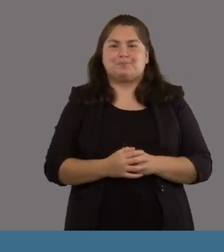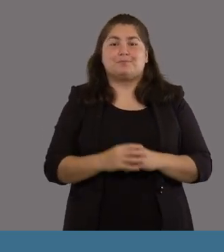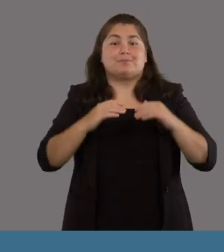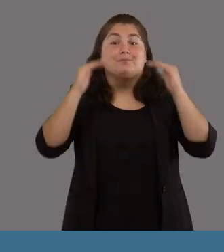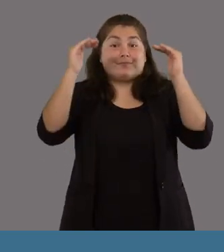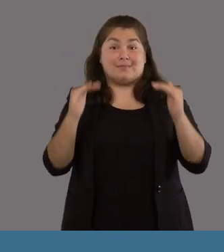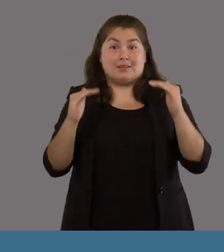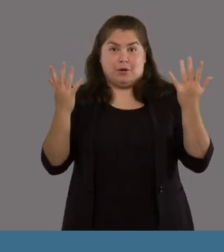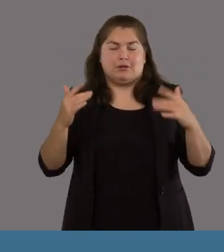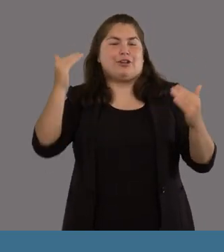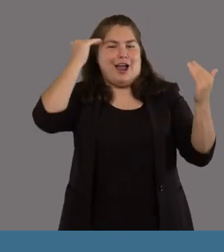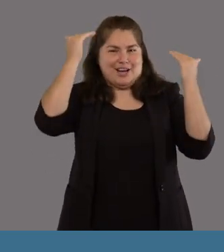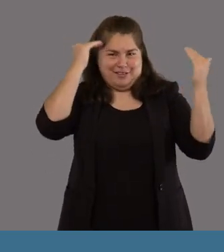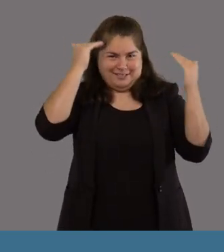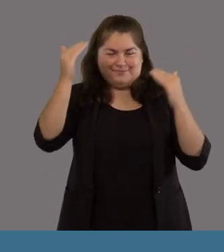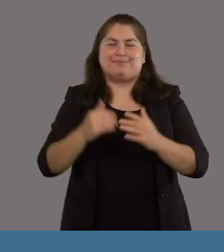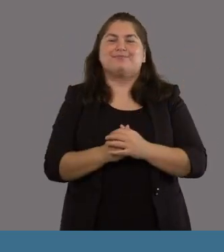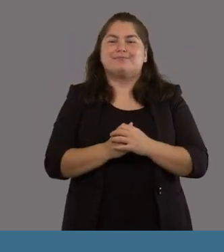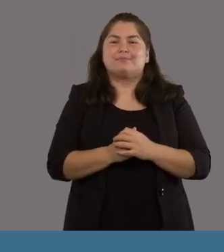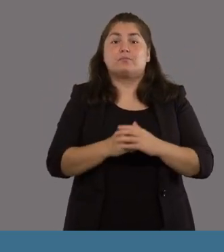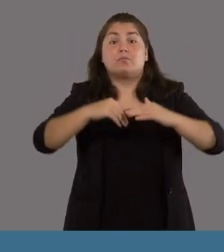Awareness: